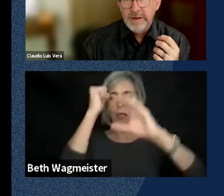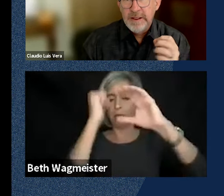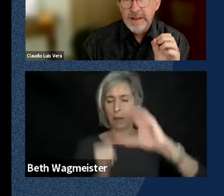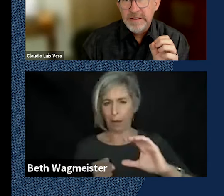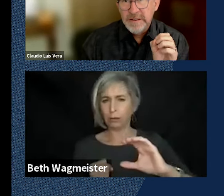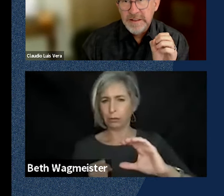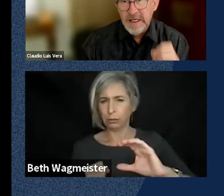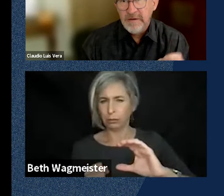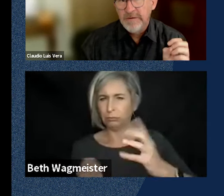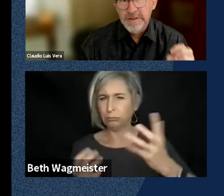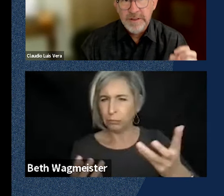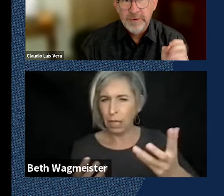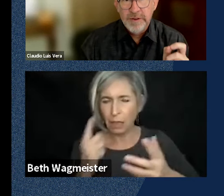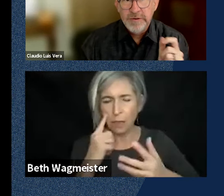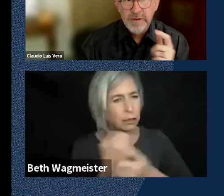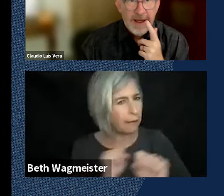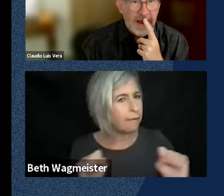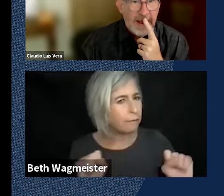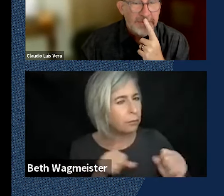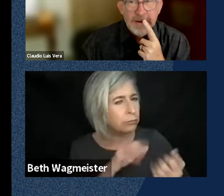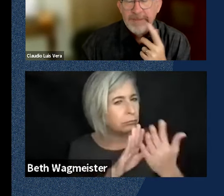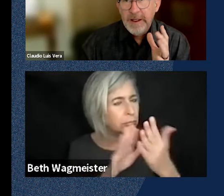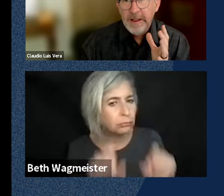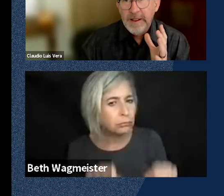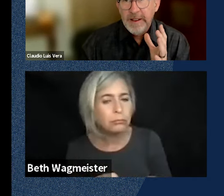So I think that is the safest approach you can have.